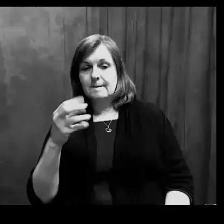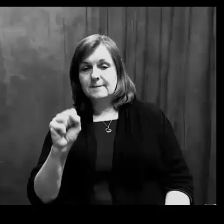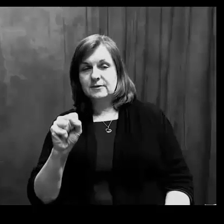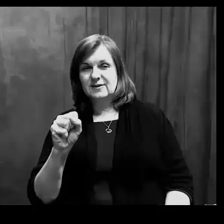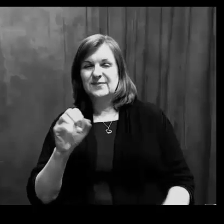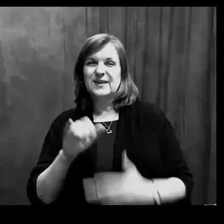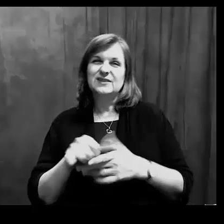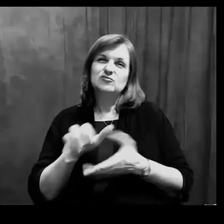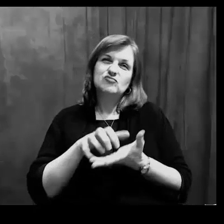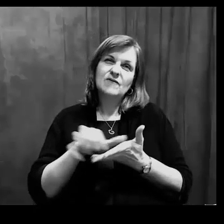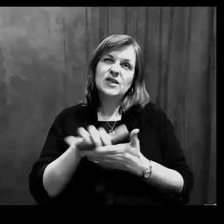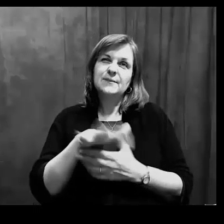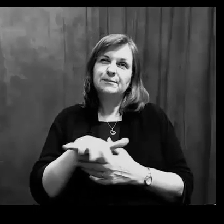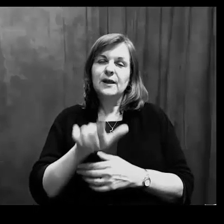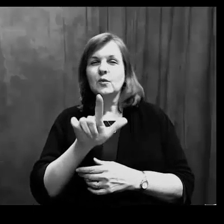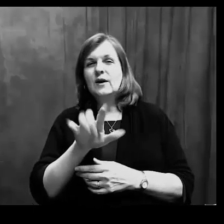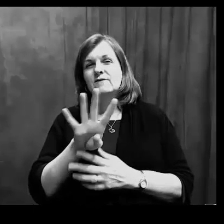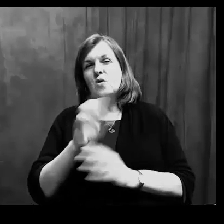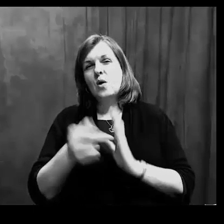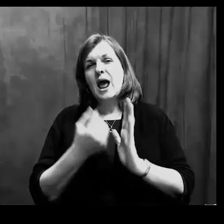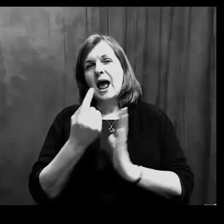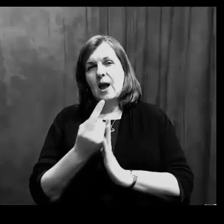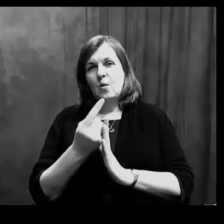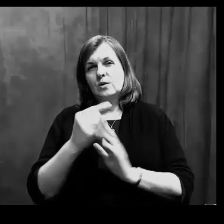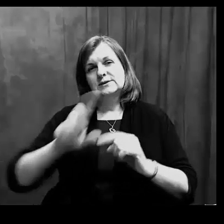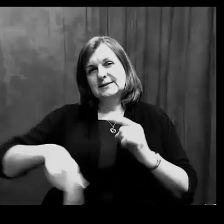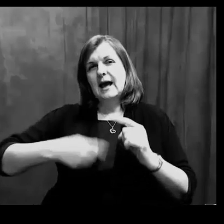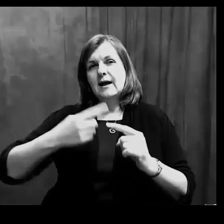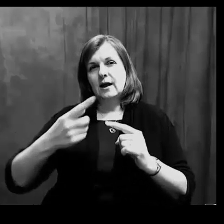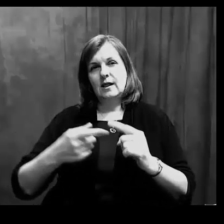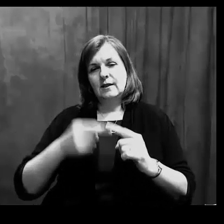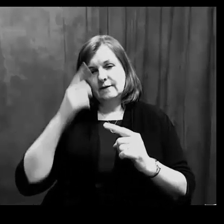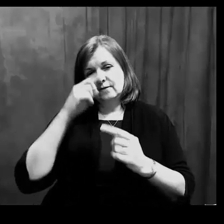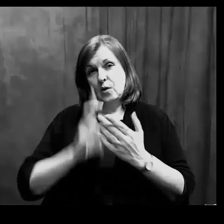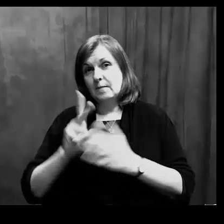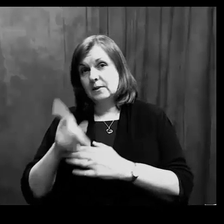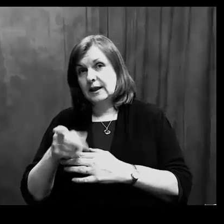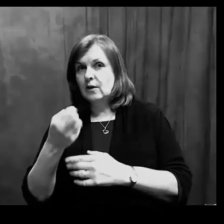or the 24 hour, roughly 24 hour, cycle of a plant